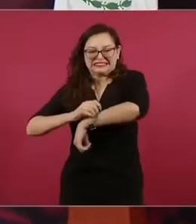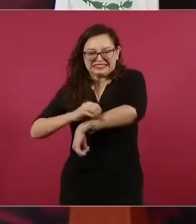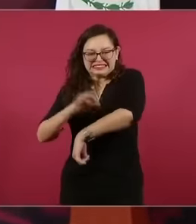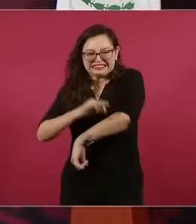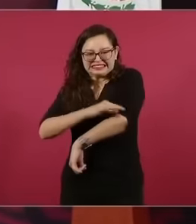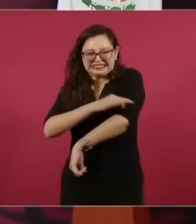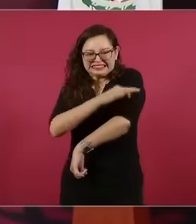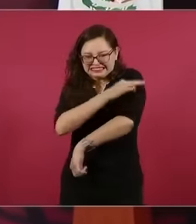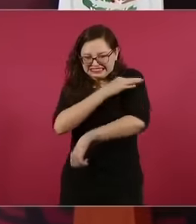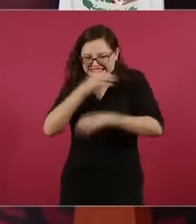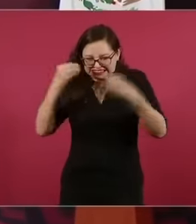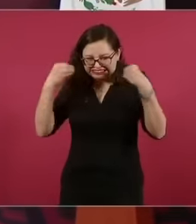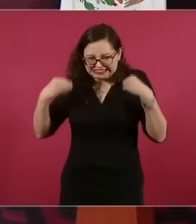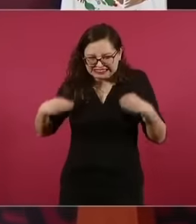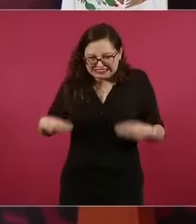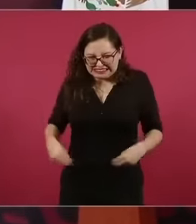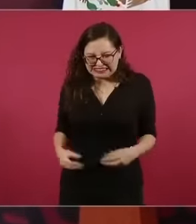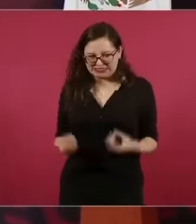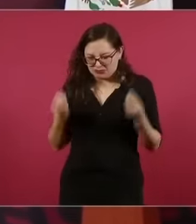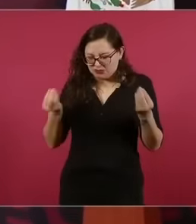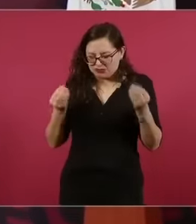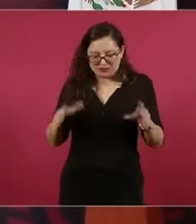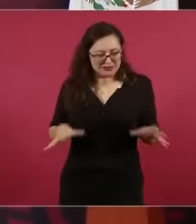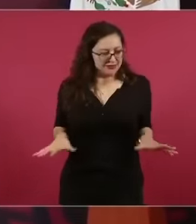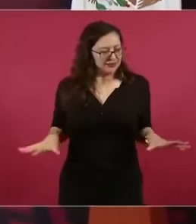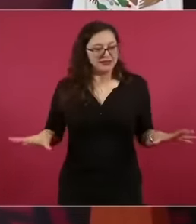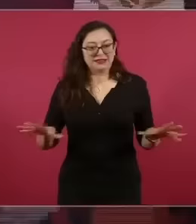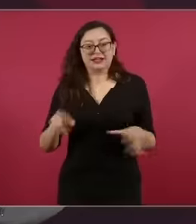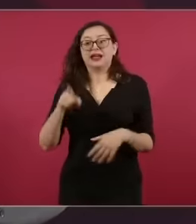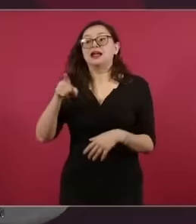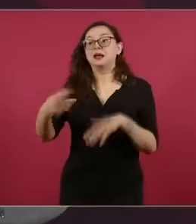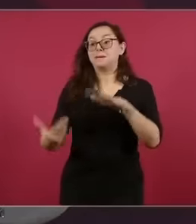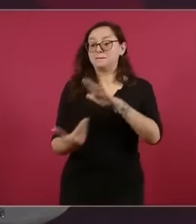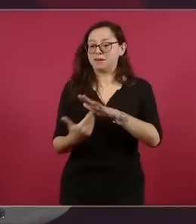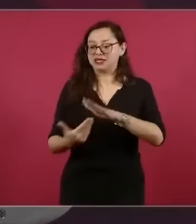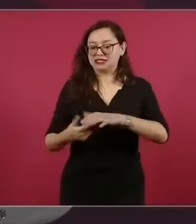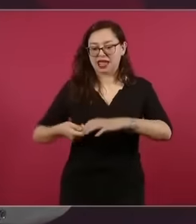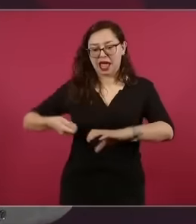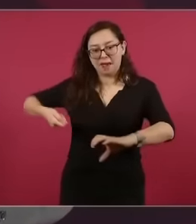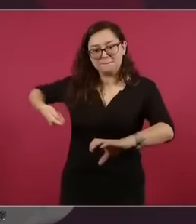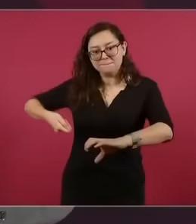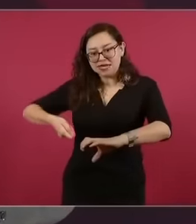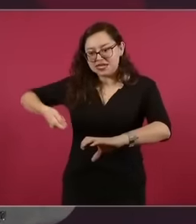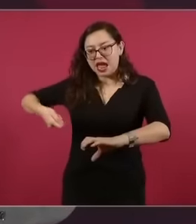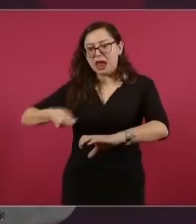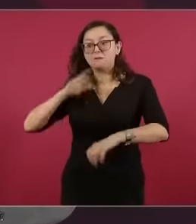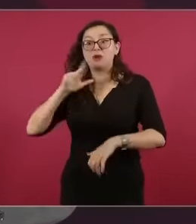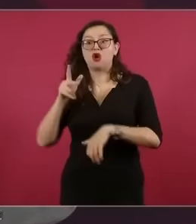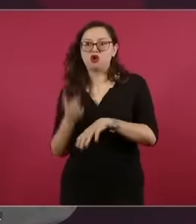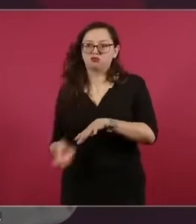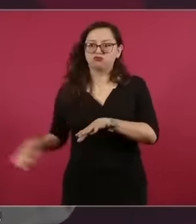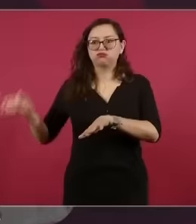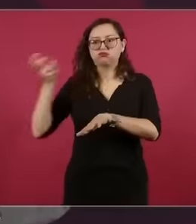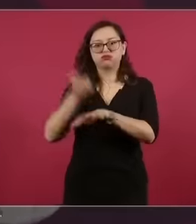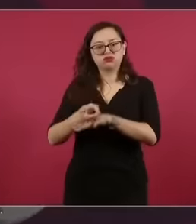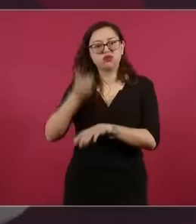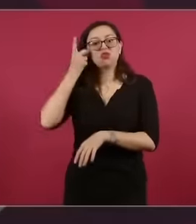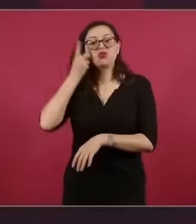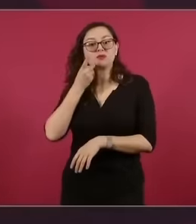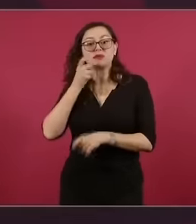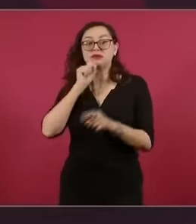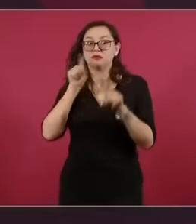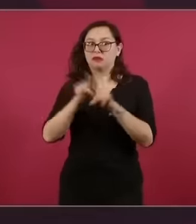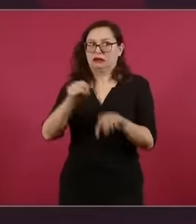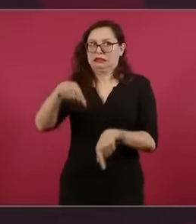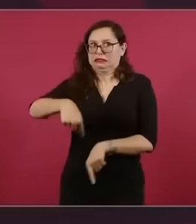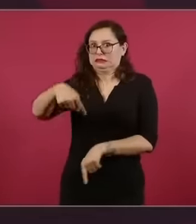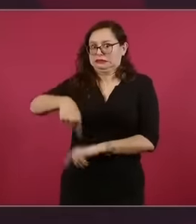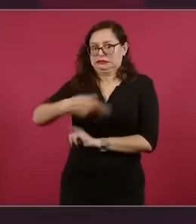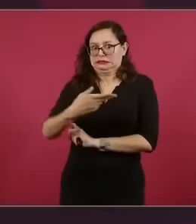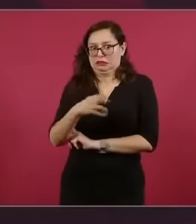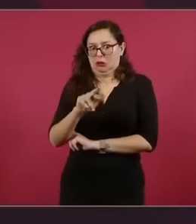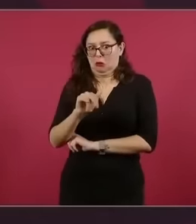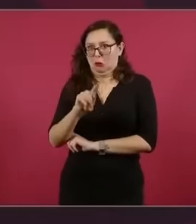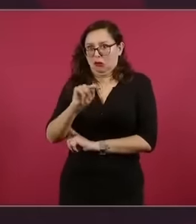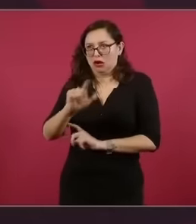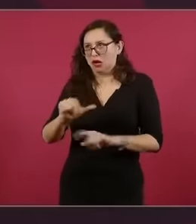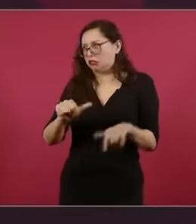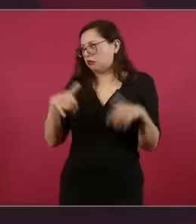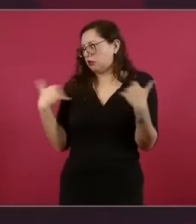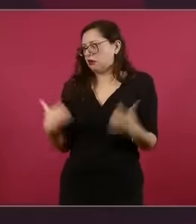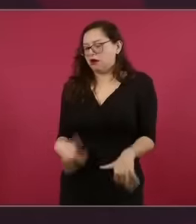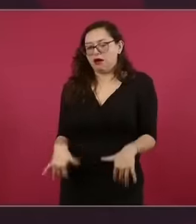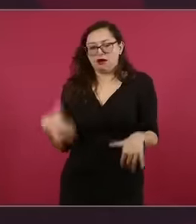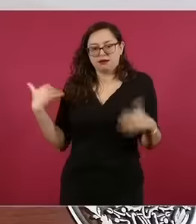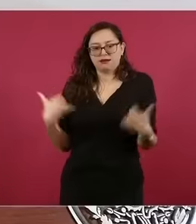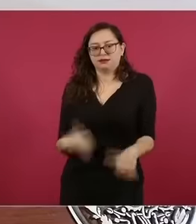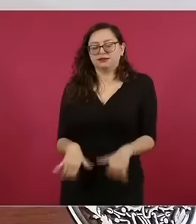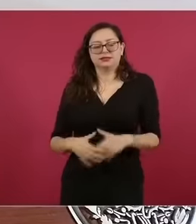on top of a Villar table and there are so many things because he was here Huerta and others who were not